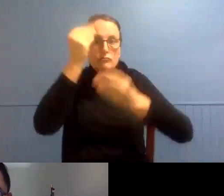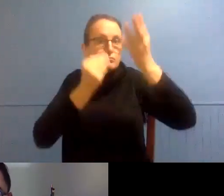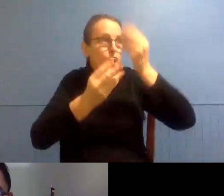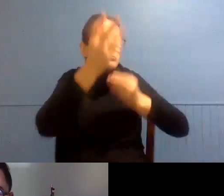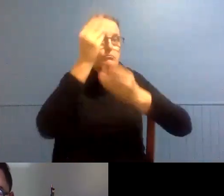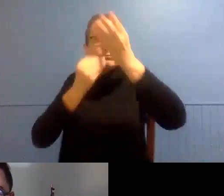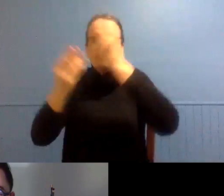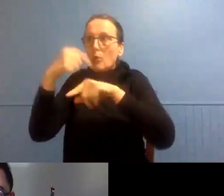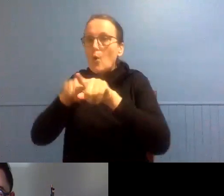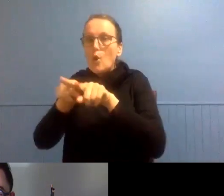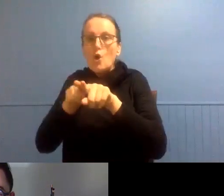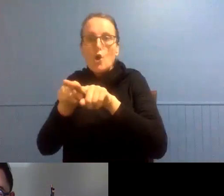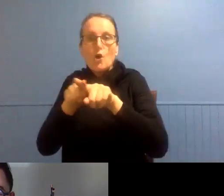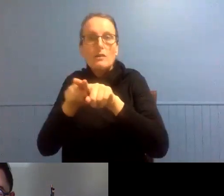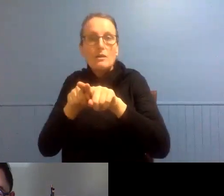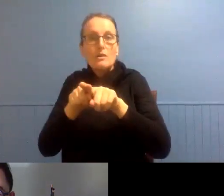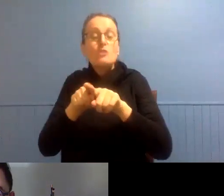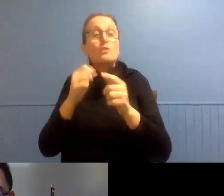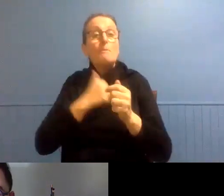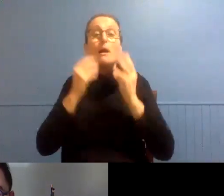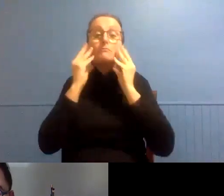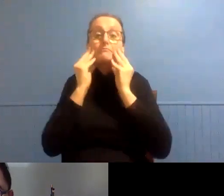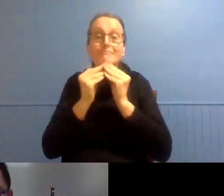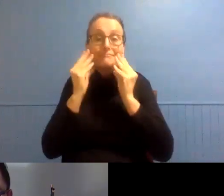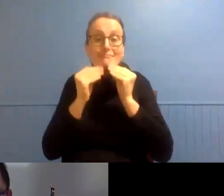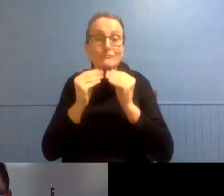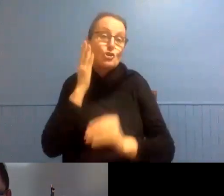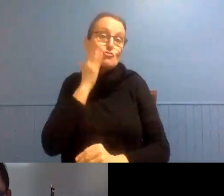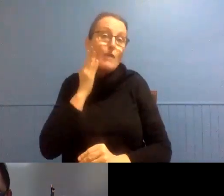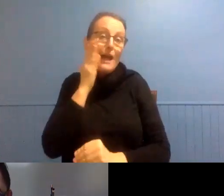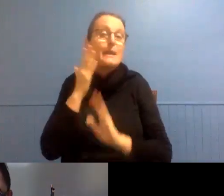greyness in my beard now indicates that I have a knowledge and wisdom